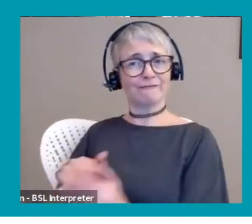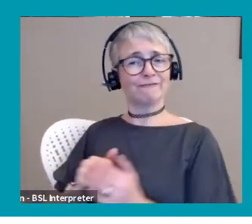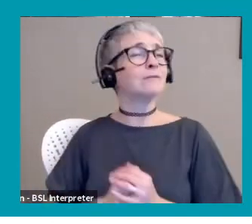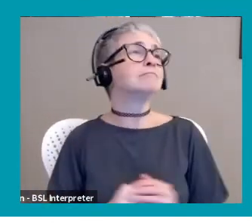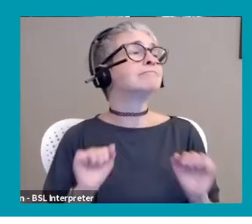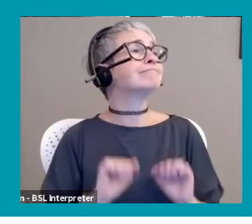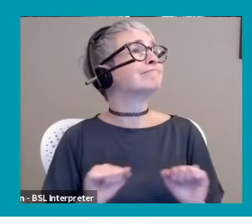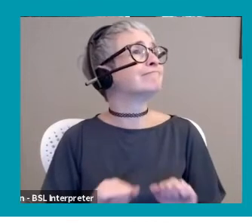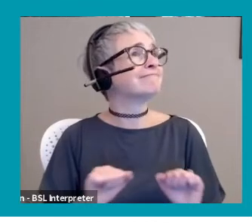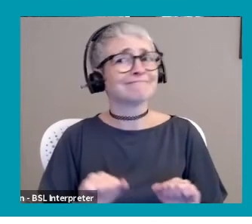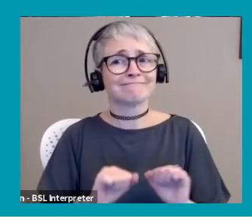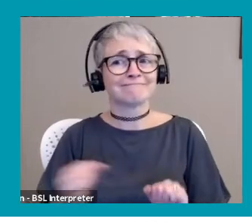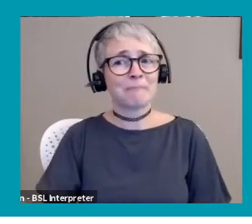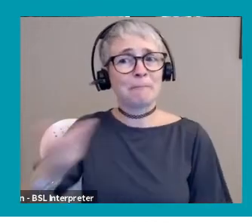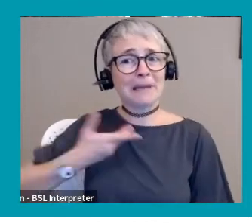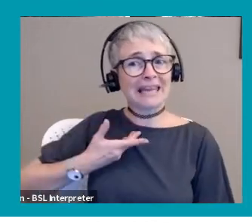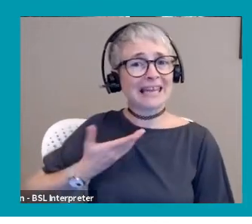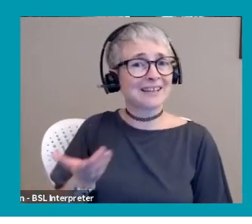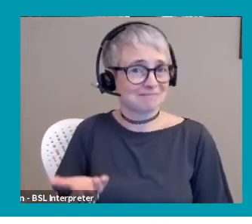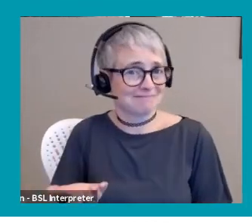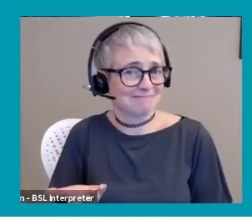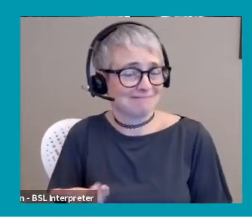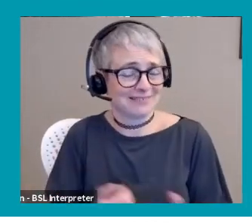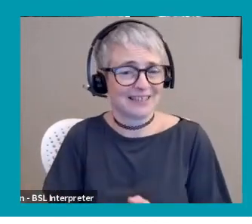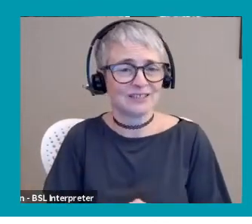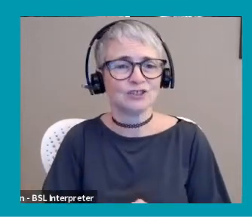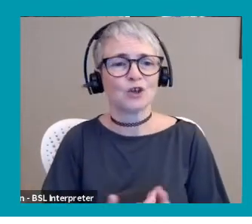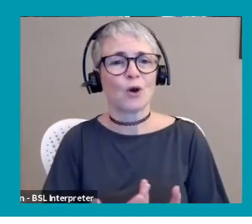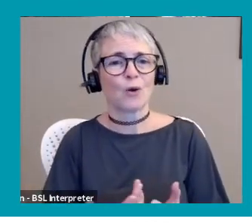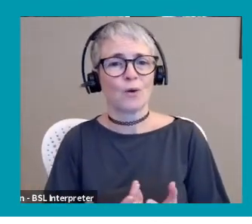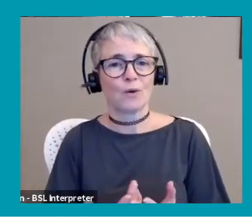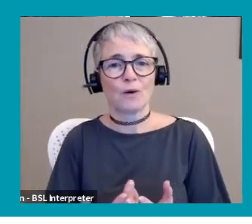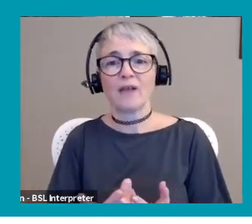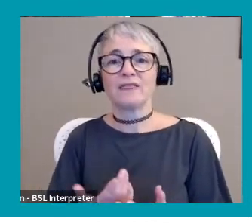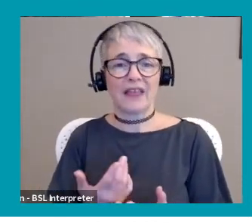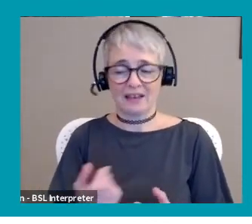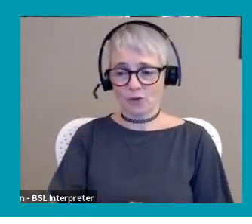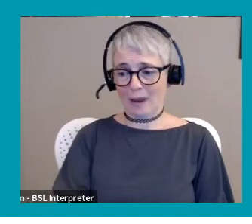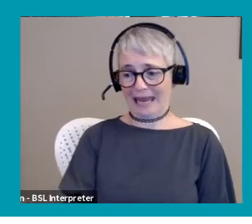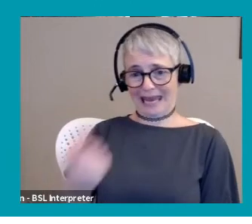You go to your inbox and there you will find the job alerts but this is